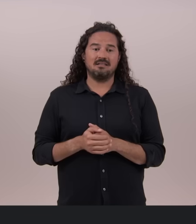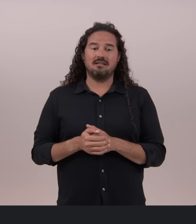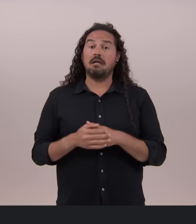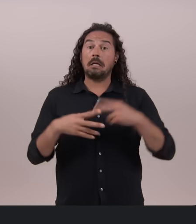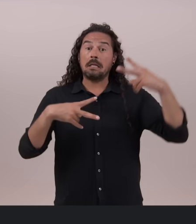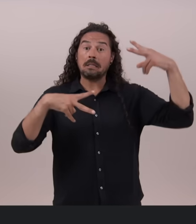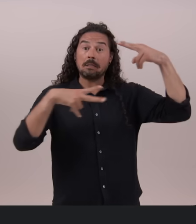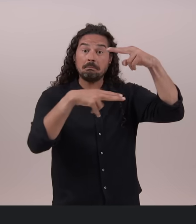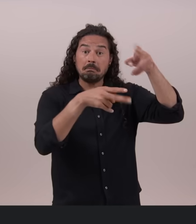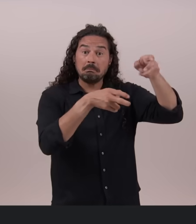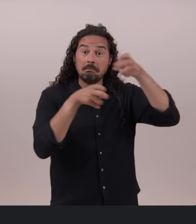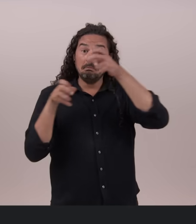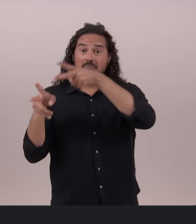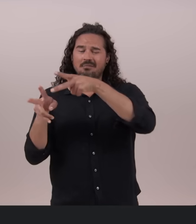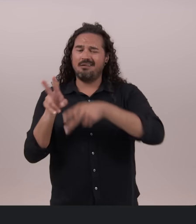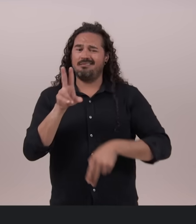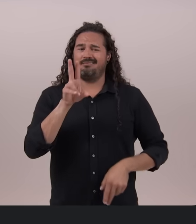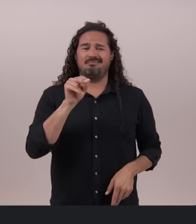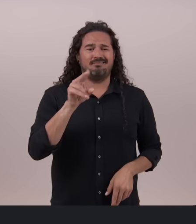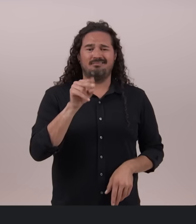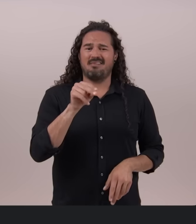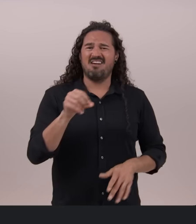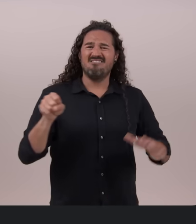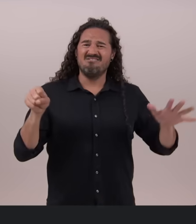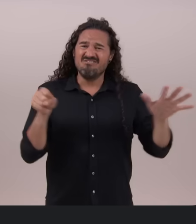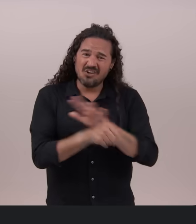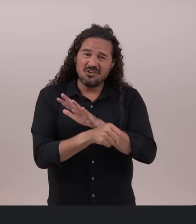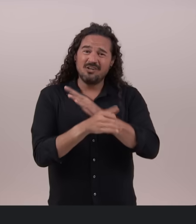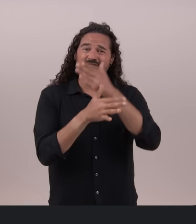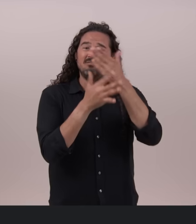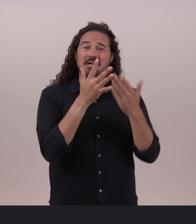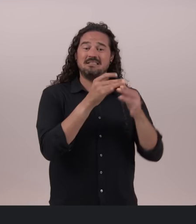we are porting the complete file system and every single ounce